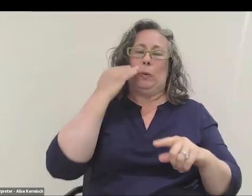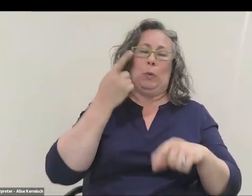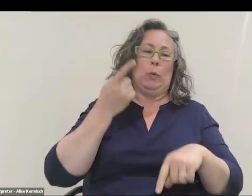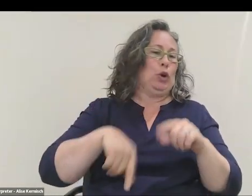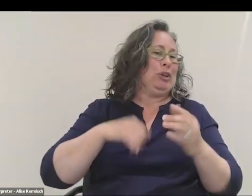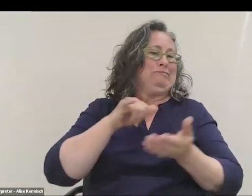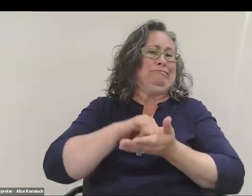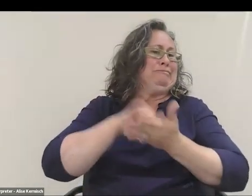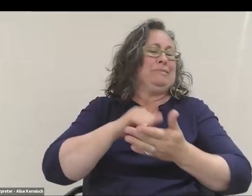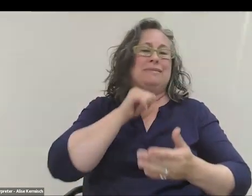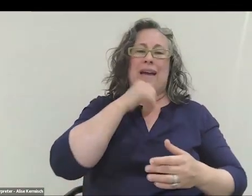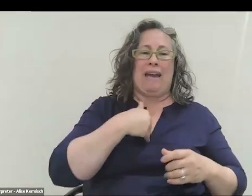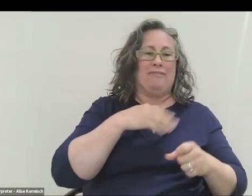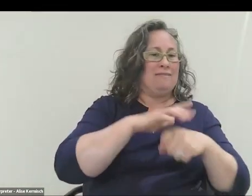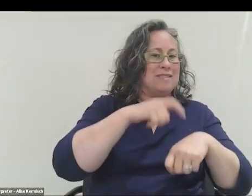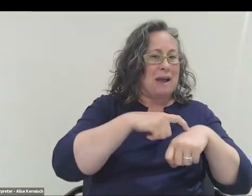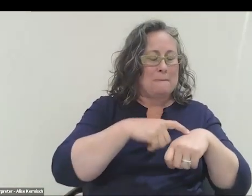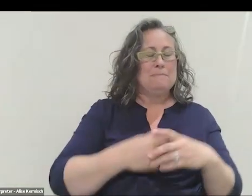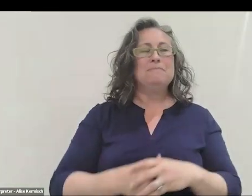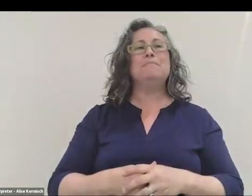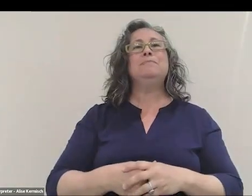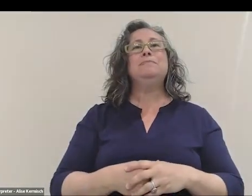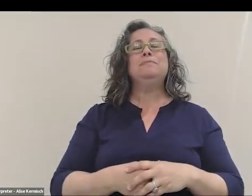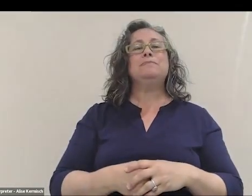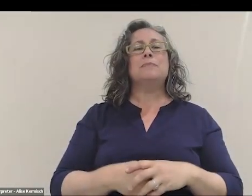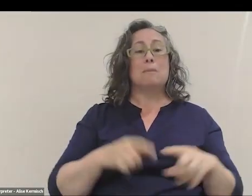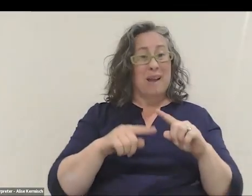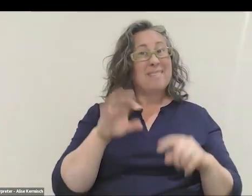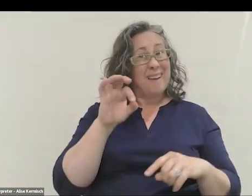We just didn't have the time. 900 is a big number.